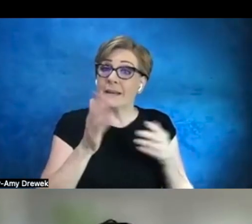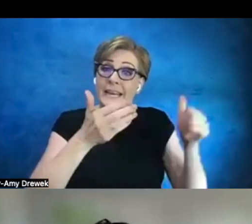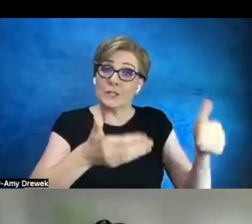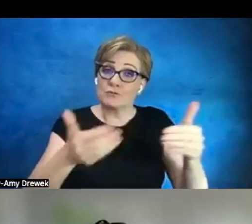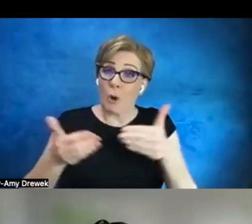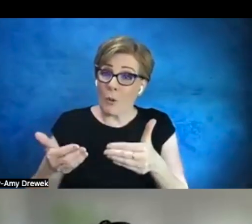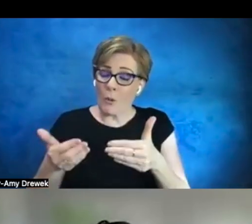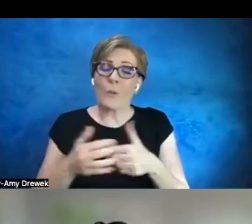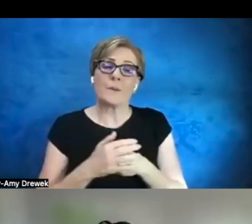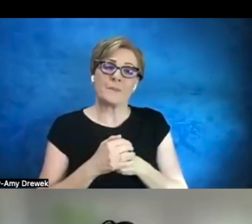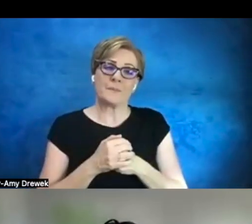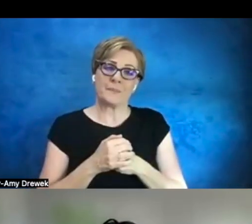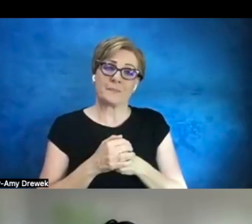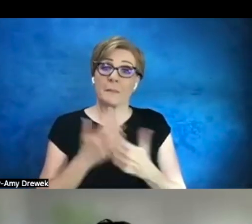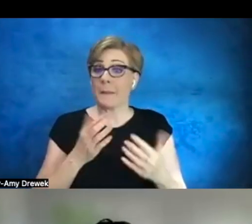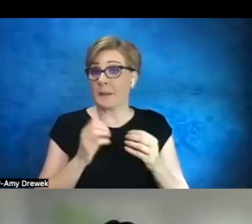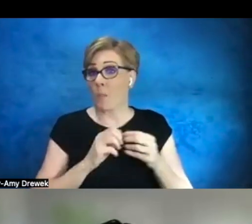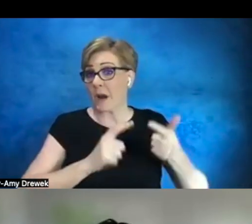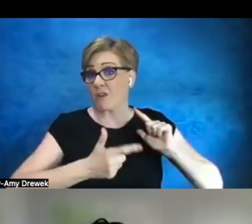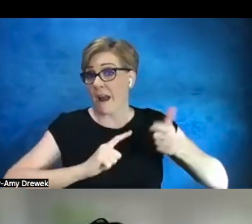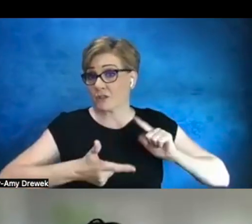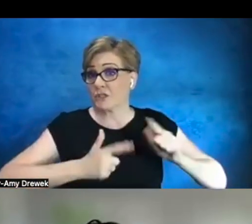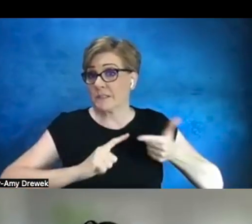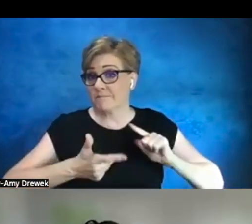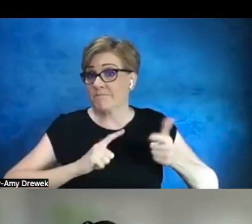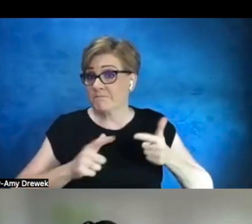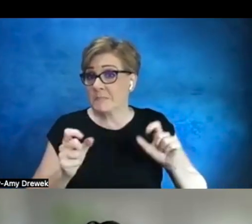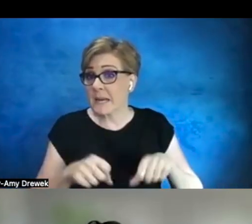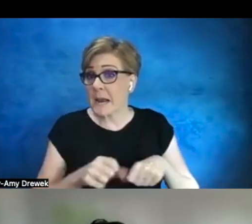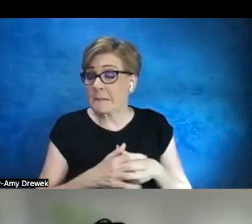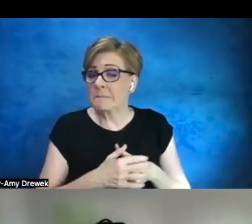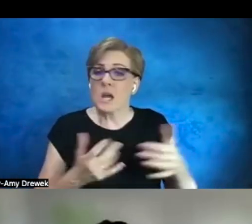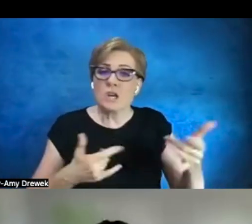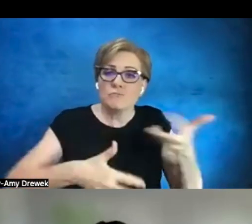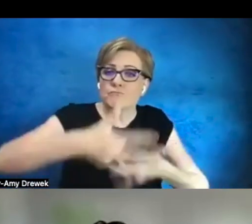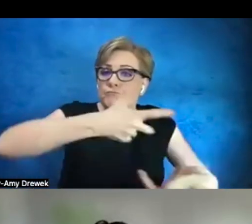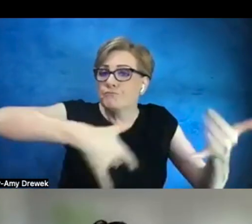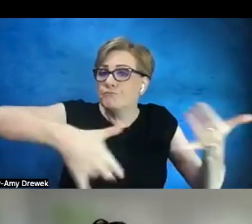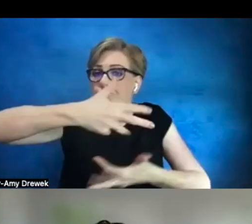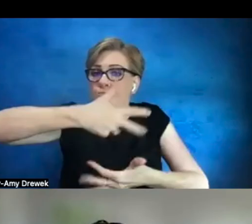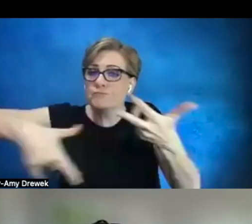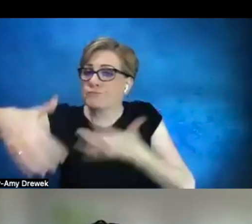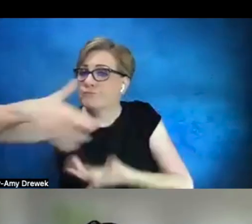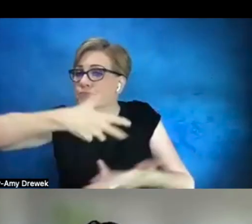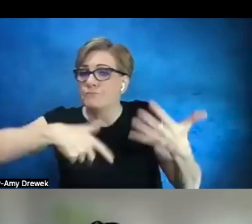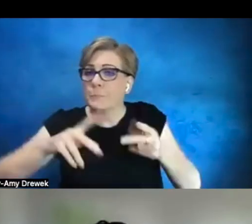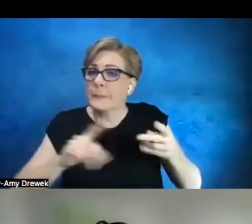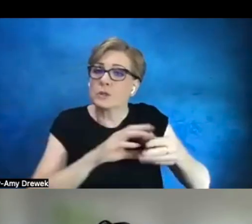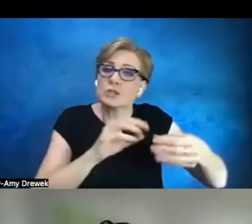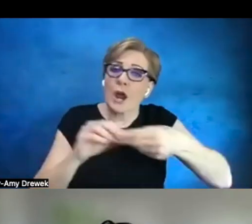with a more interactive activity where people are invited to share in small groups and large groups.